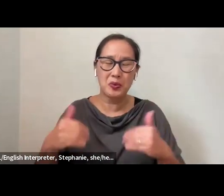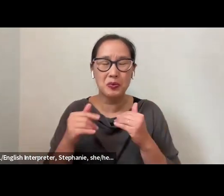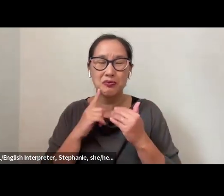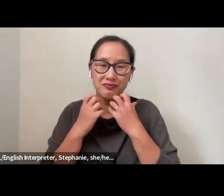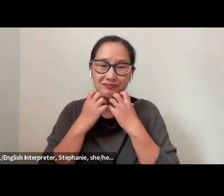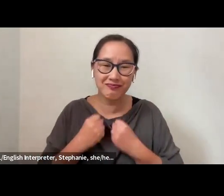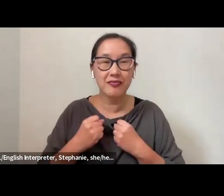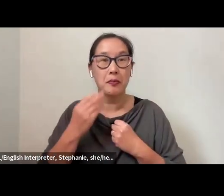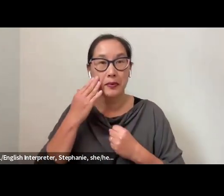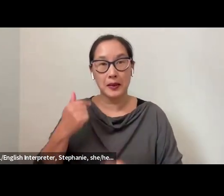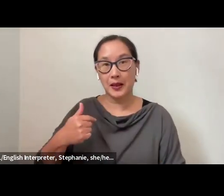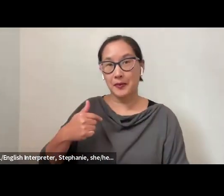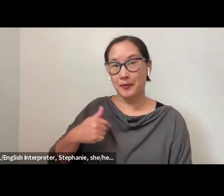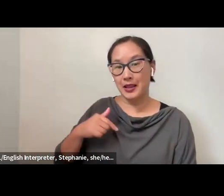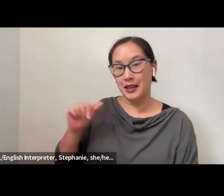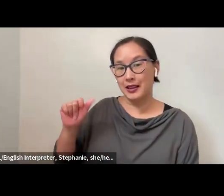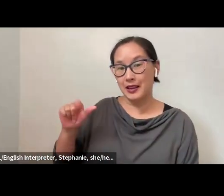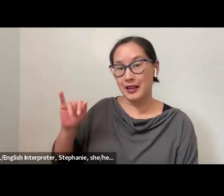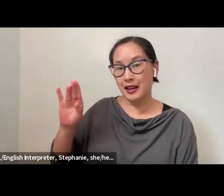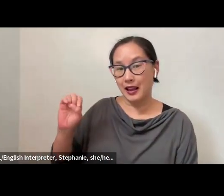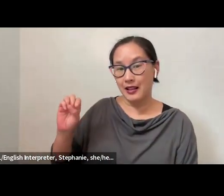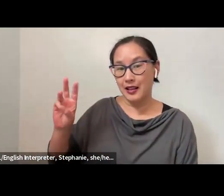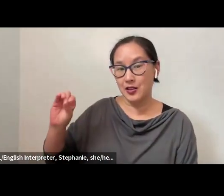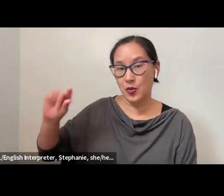are launching the Disabled BIPOC Film Collective.